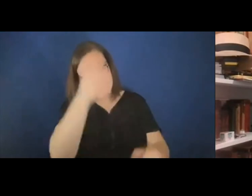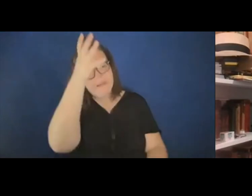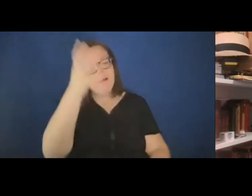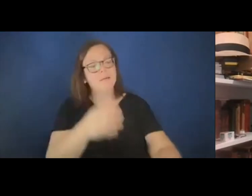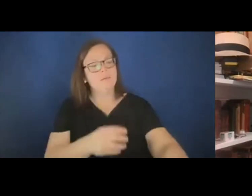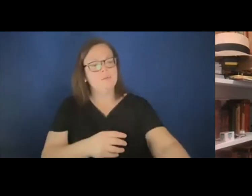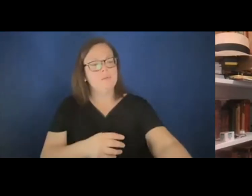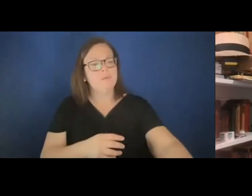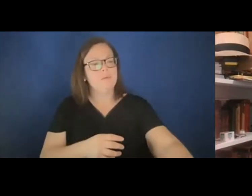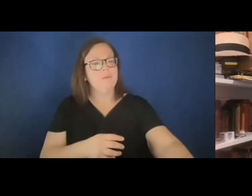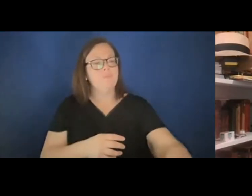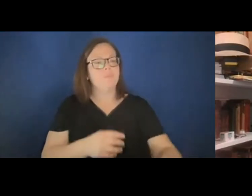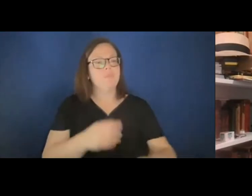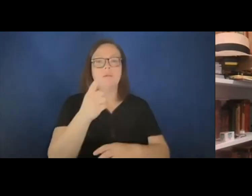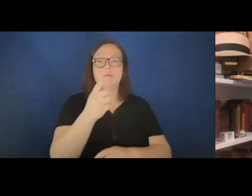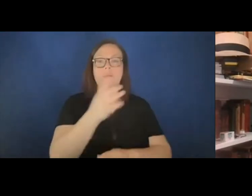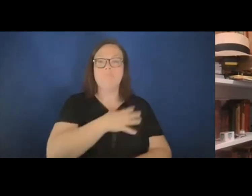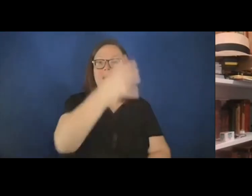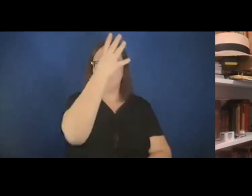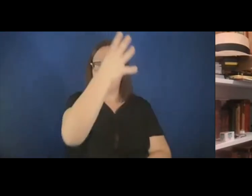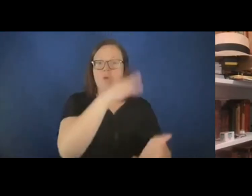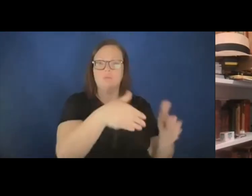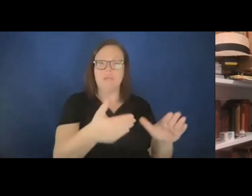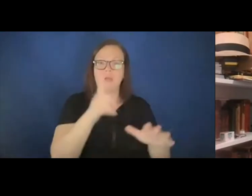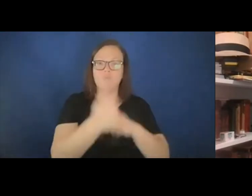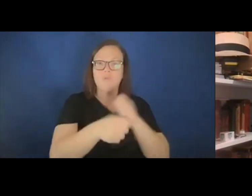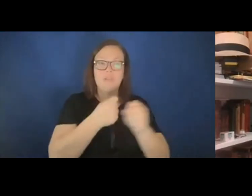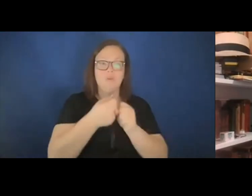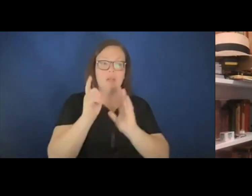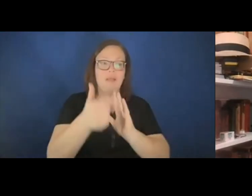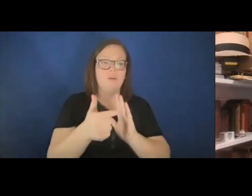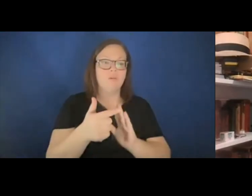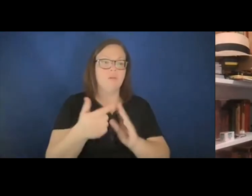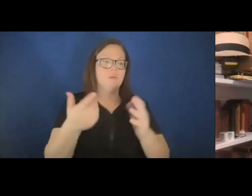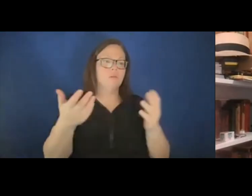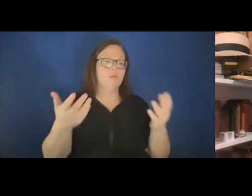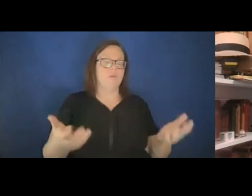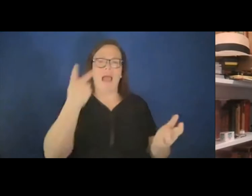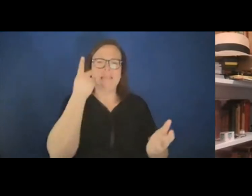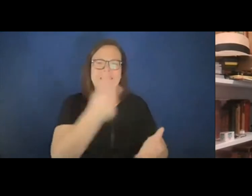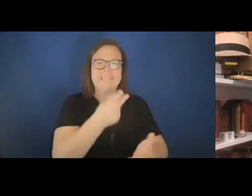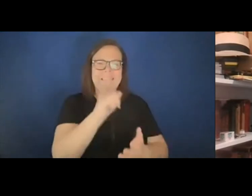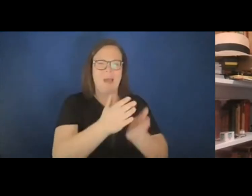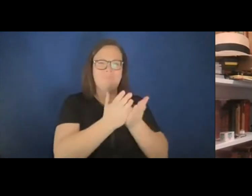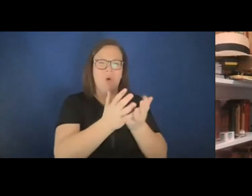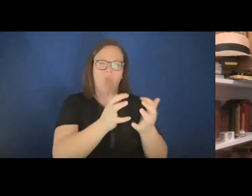And 20 years after my grandfather’s death I can’t help but see that rotting boat filled